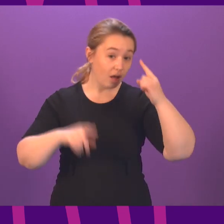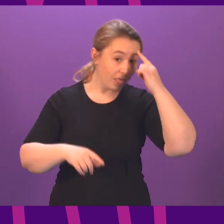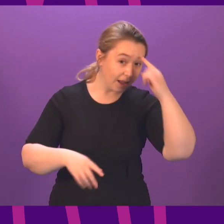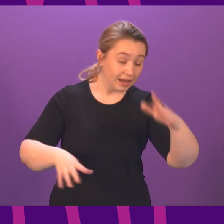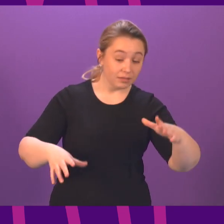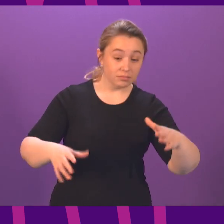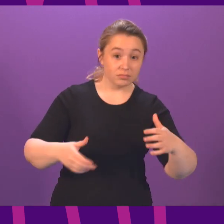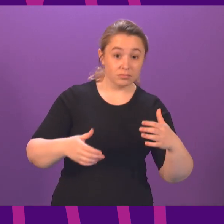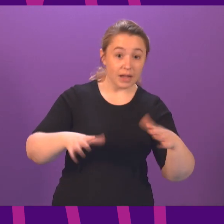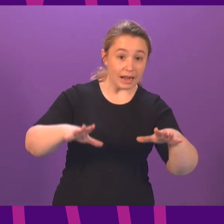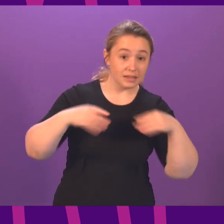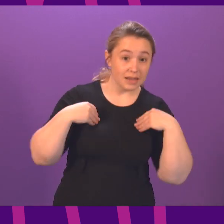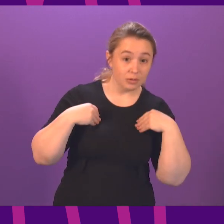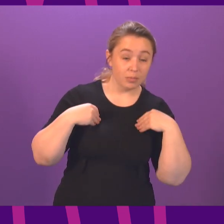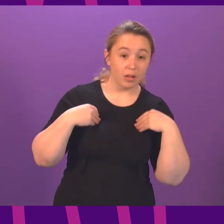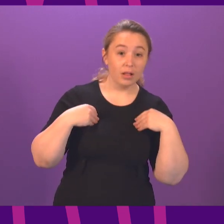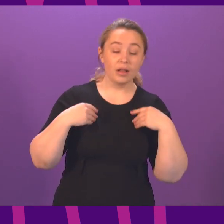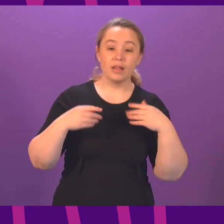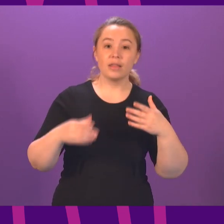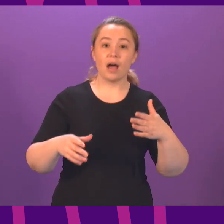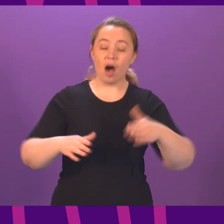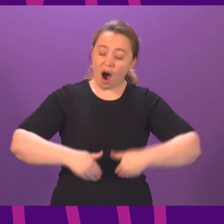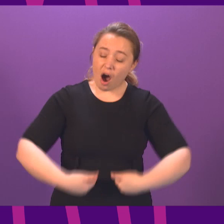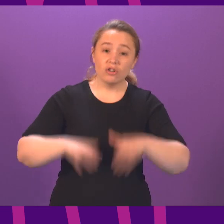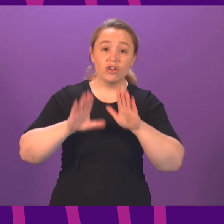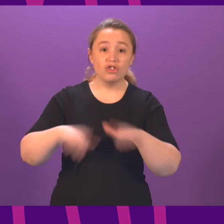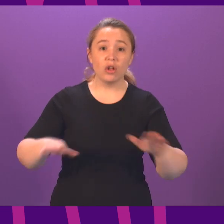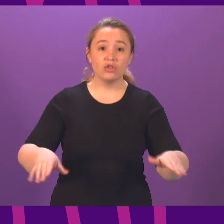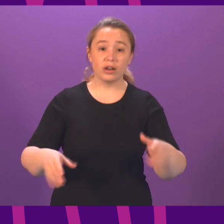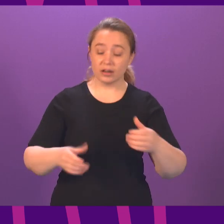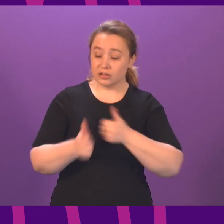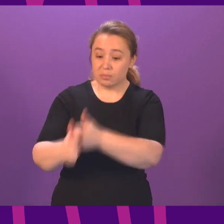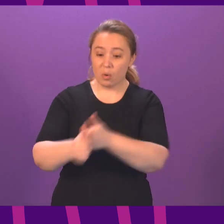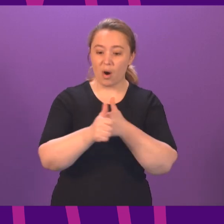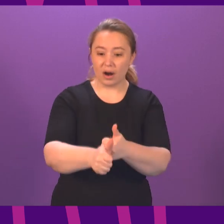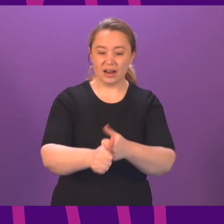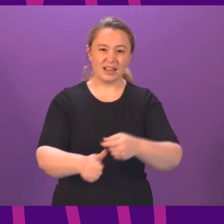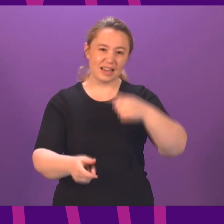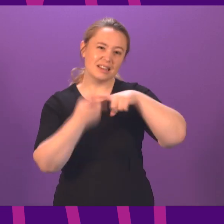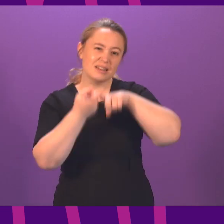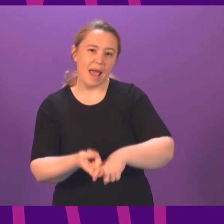to hungry children is a postcode lottery in Glasgow? Will she commit to universal solutions,